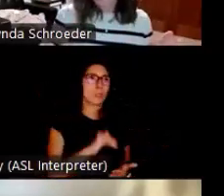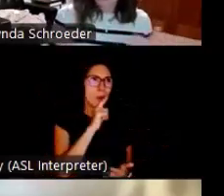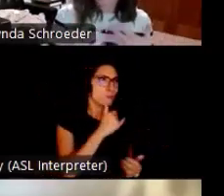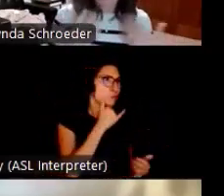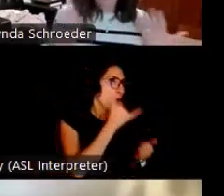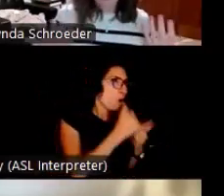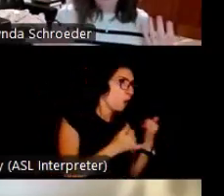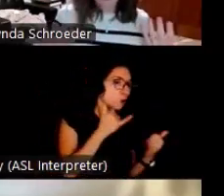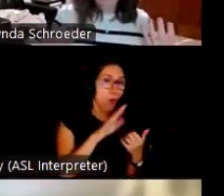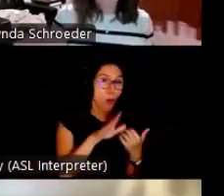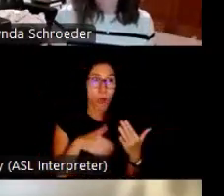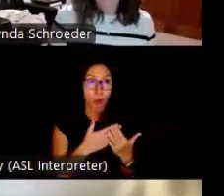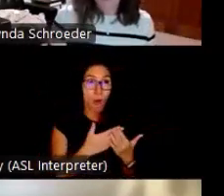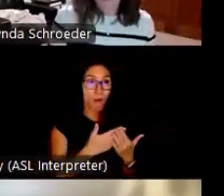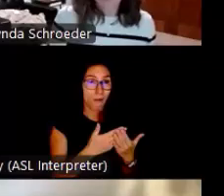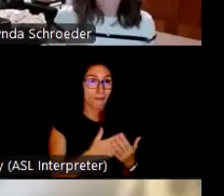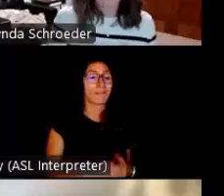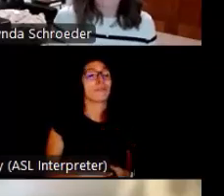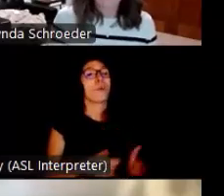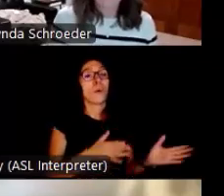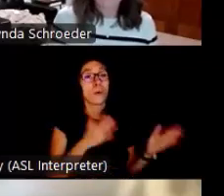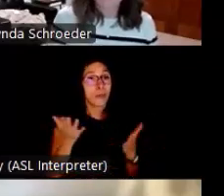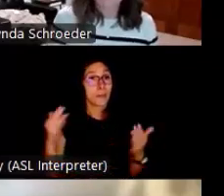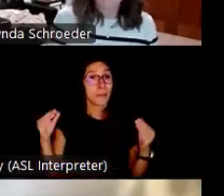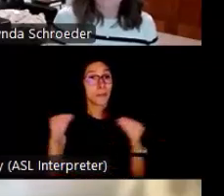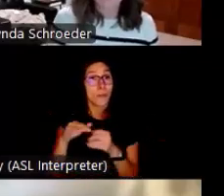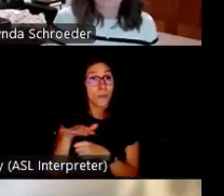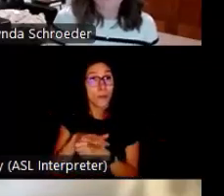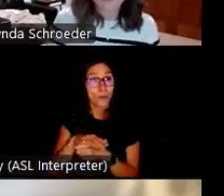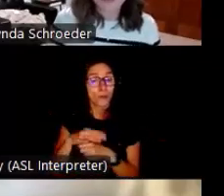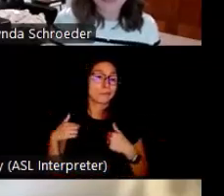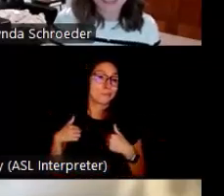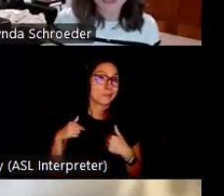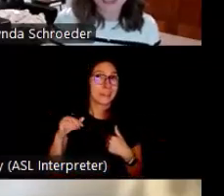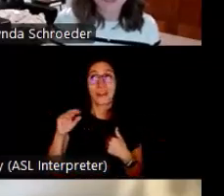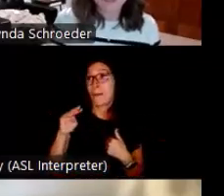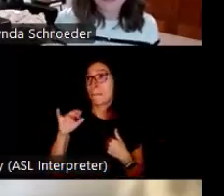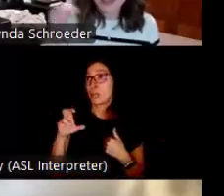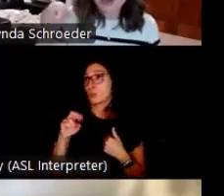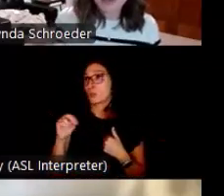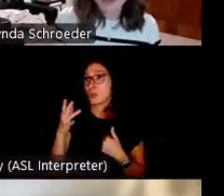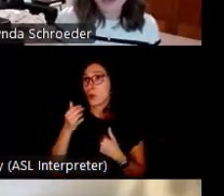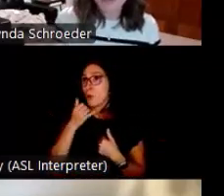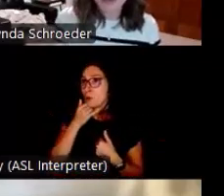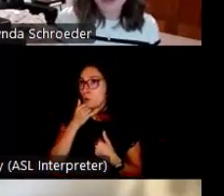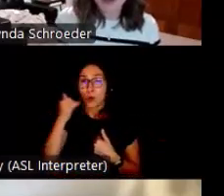so if I were in Minnesota, I might call the Minnesota Rural Health Association. That will be my one phone call.